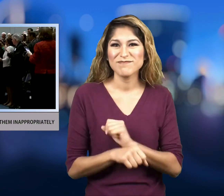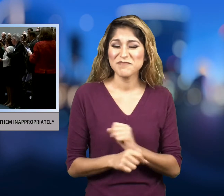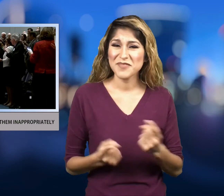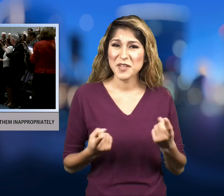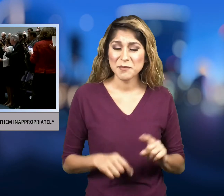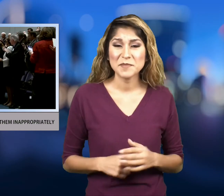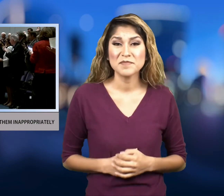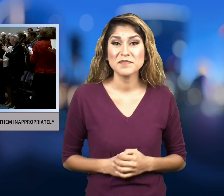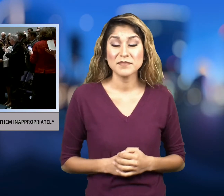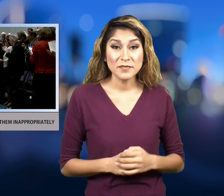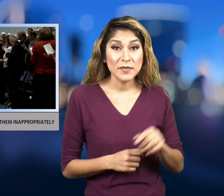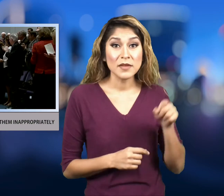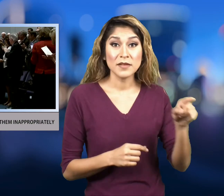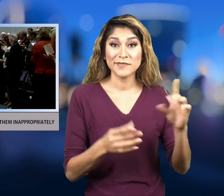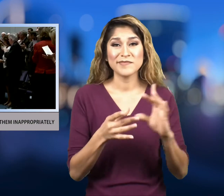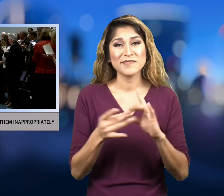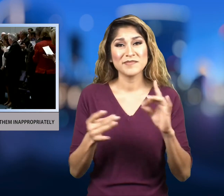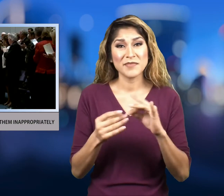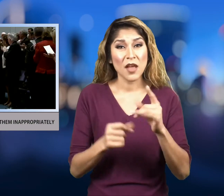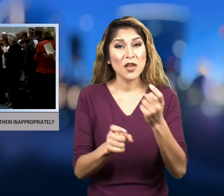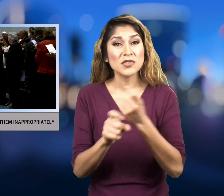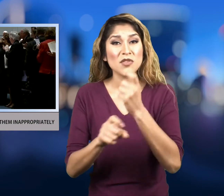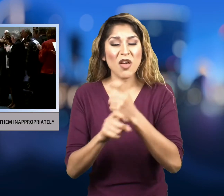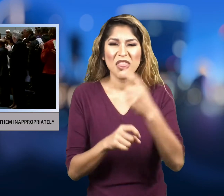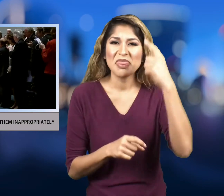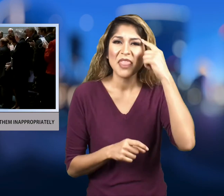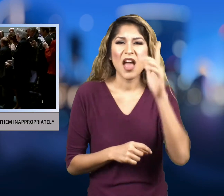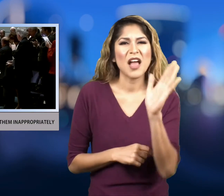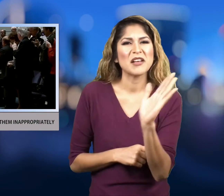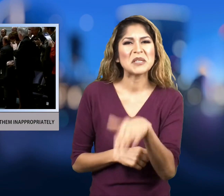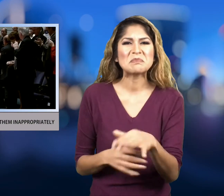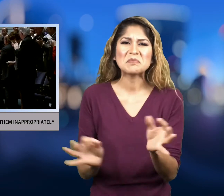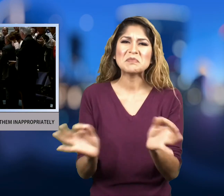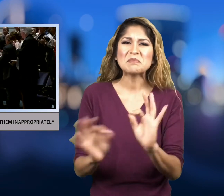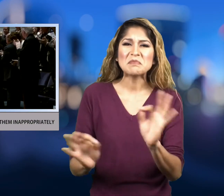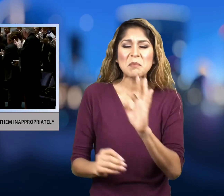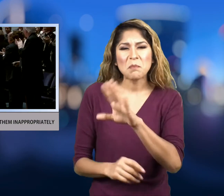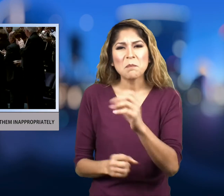he said the jokes and actions were intended to be good natured